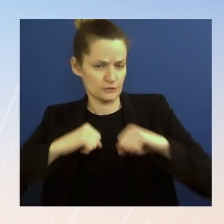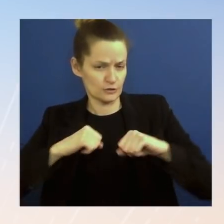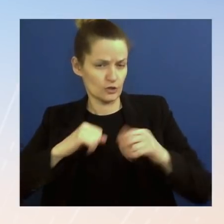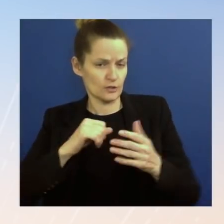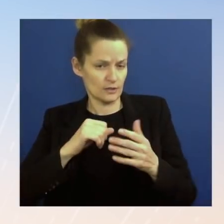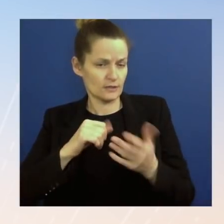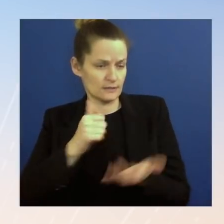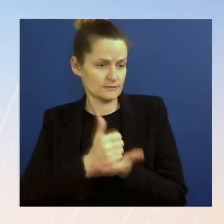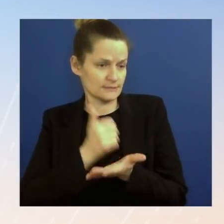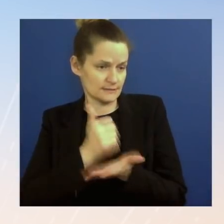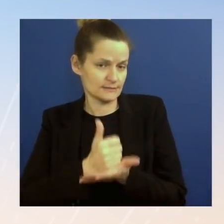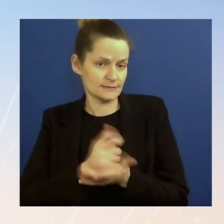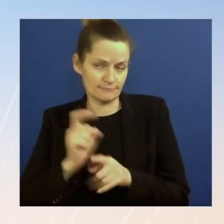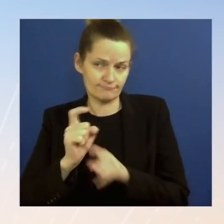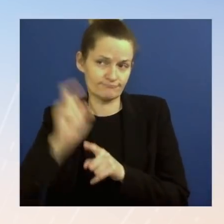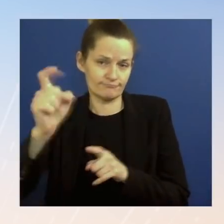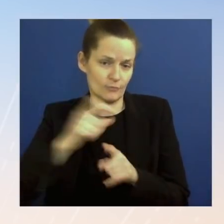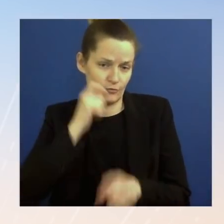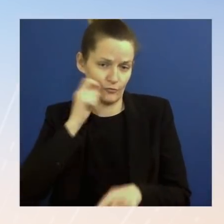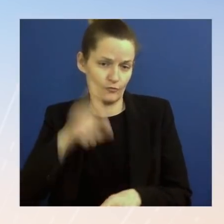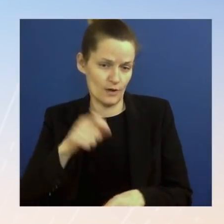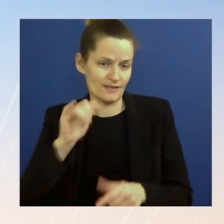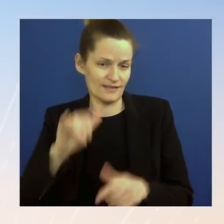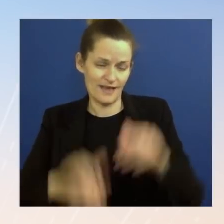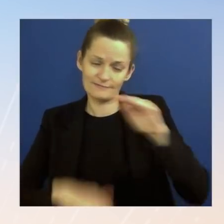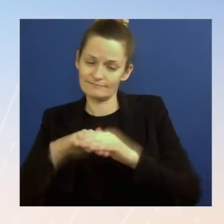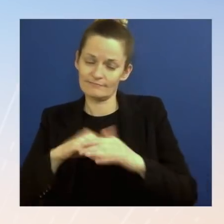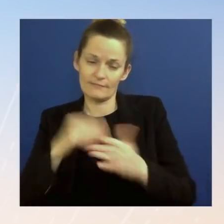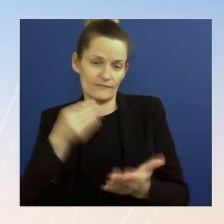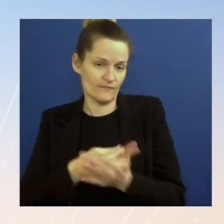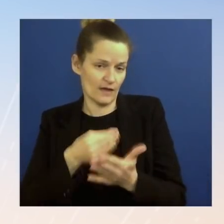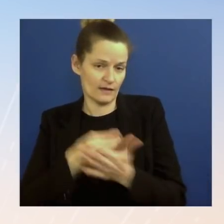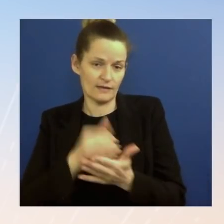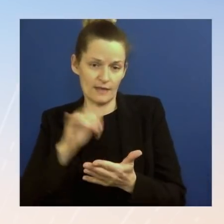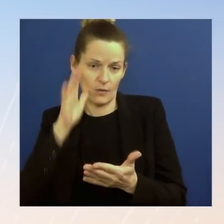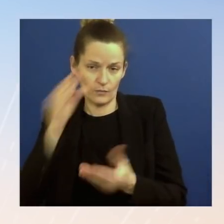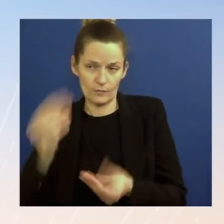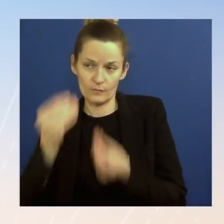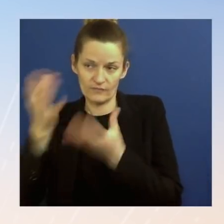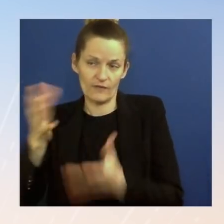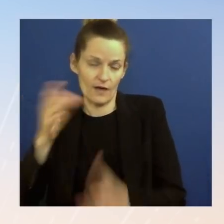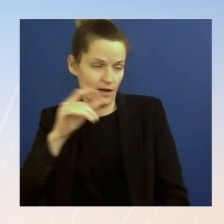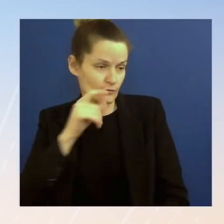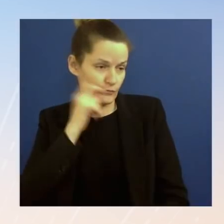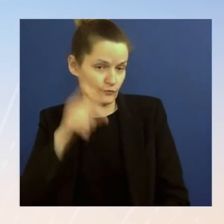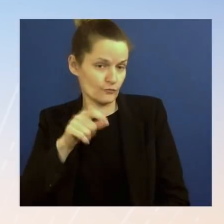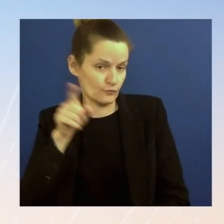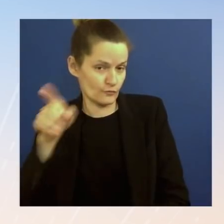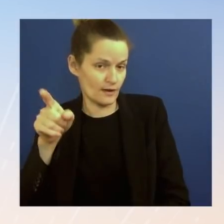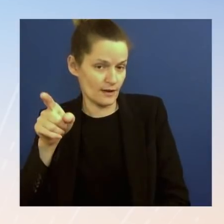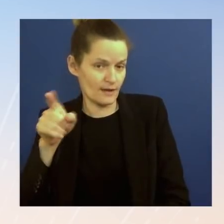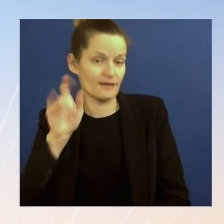to provide Ukrainians with the type of weapons they are using so effectively. It's really a continuity, as I understand it -- let me double check this for you --